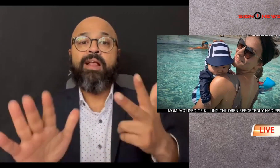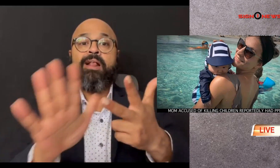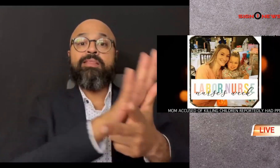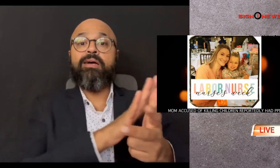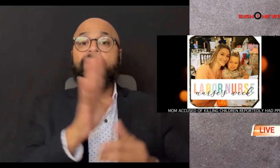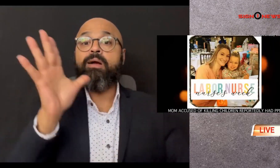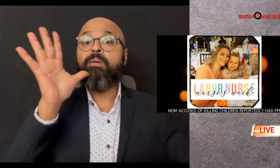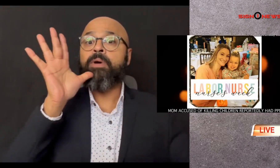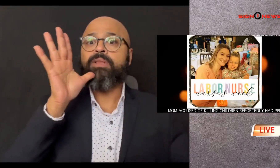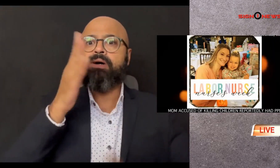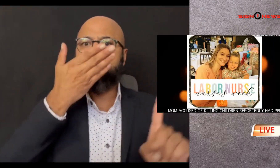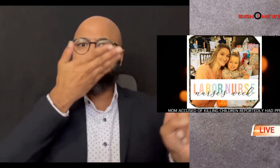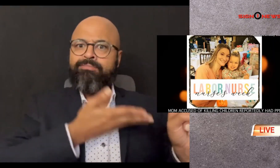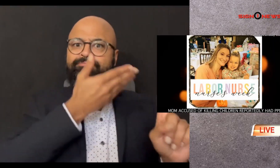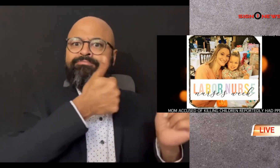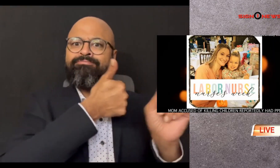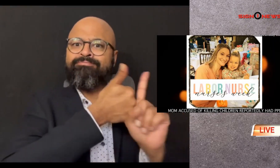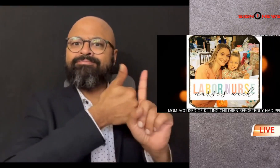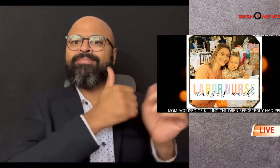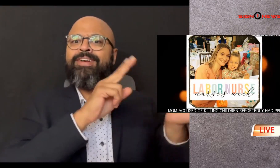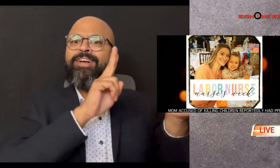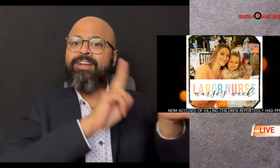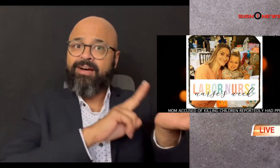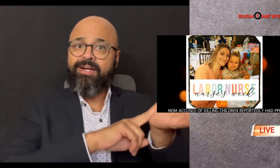their mother who is a nurse attempted suicide.